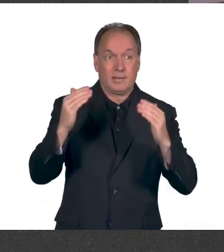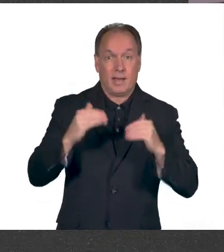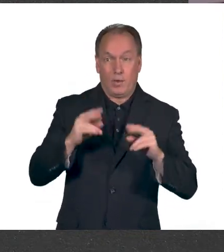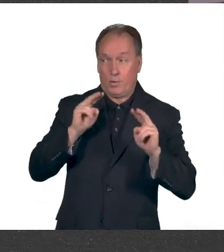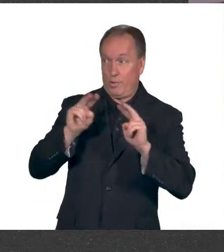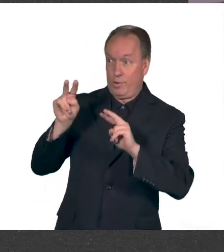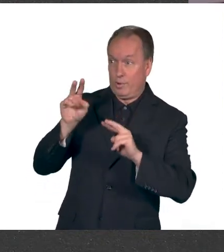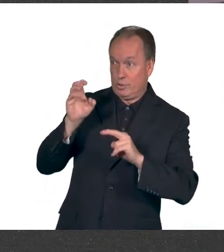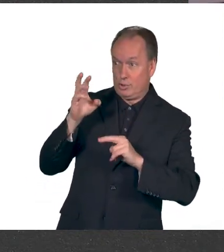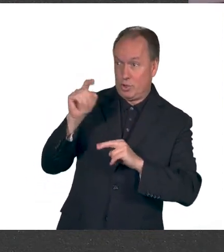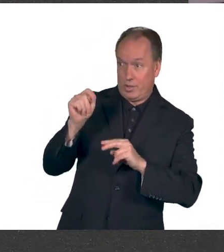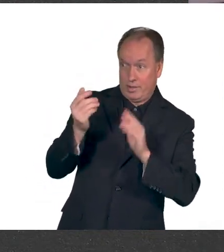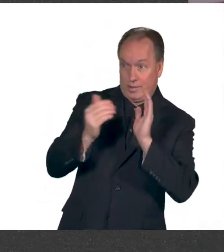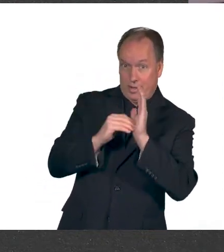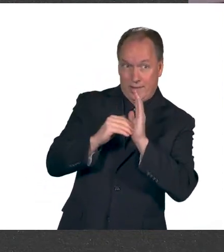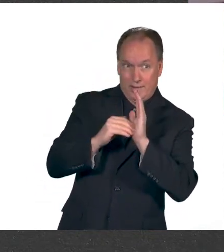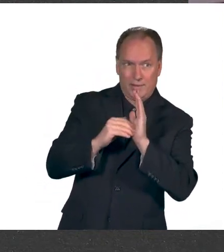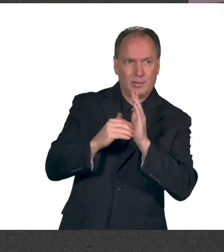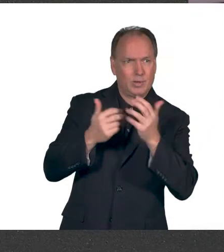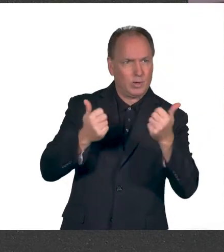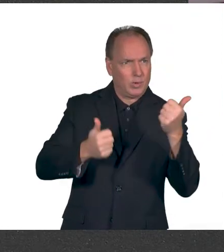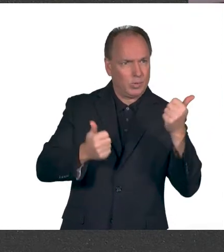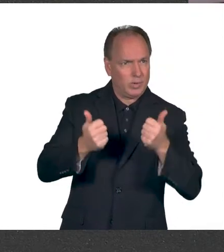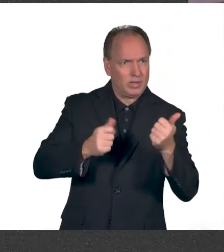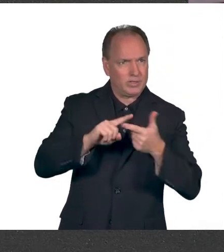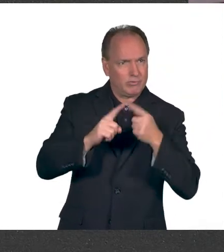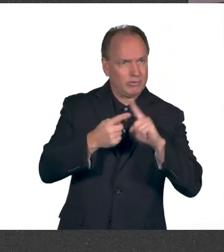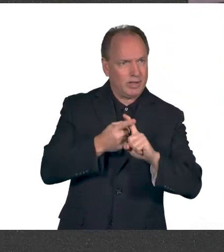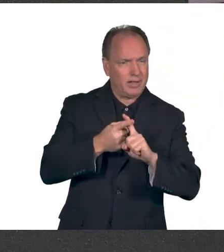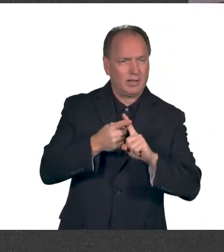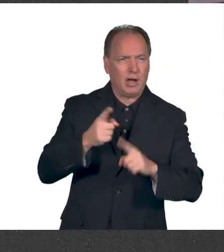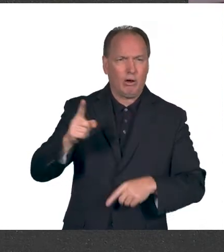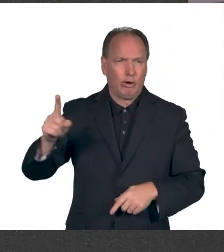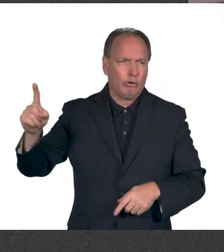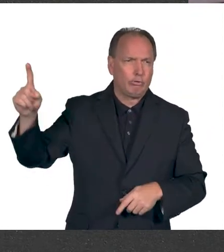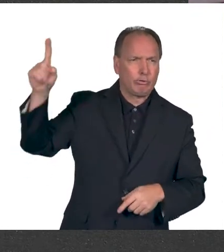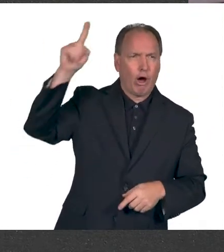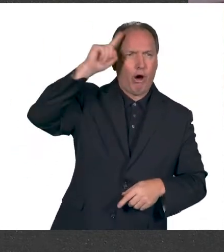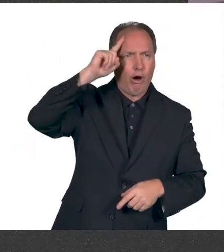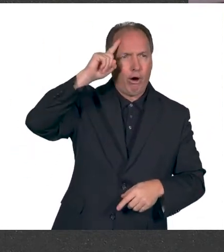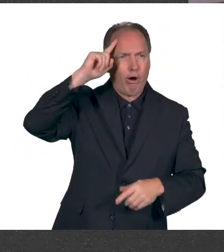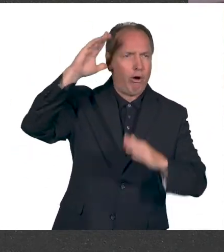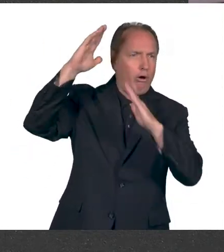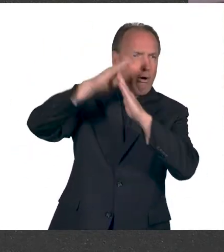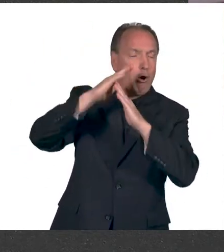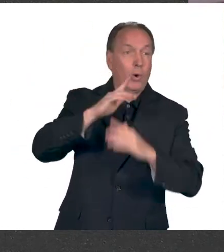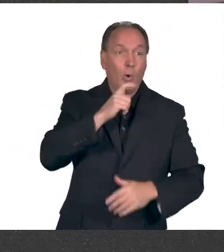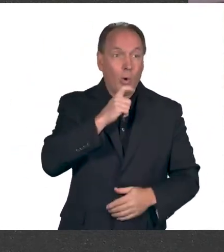Okay, let's look at our chart again. Which friend was the tallest friend?